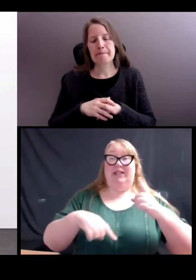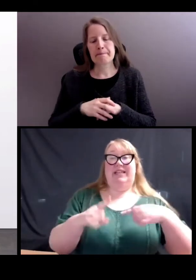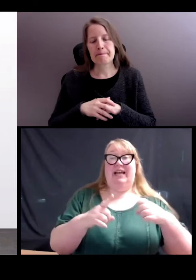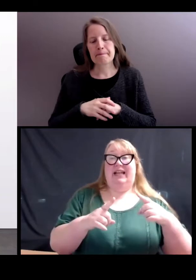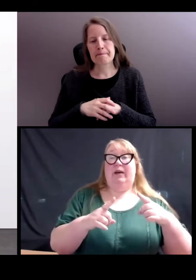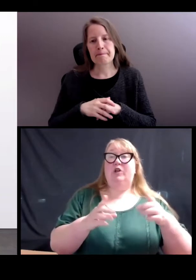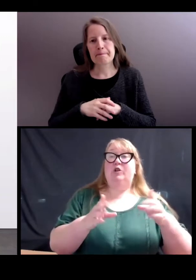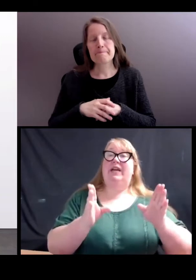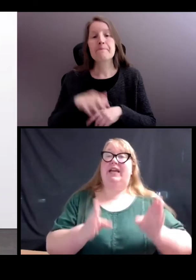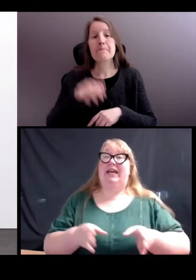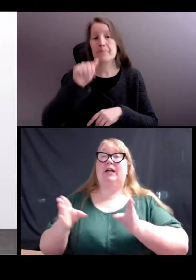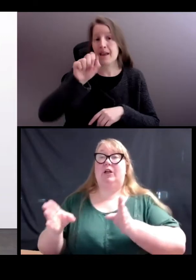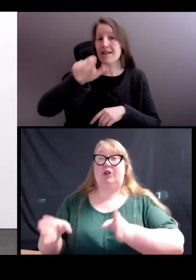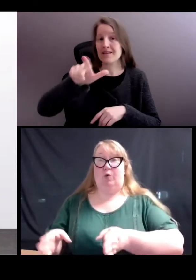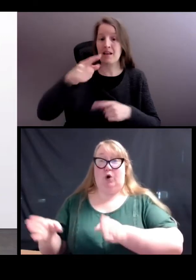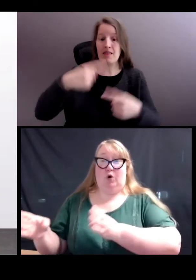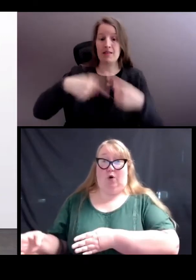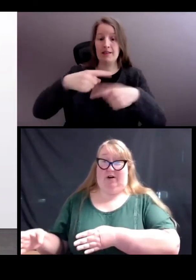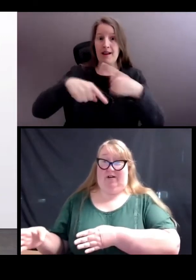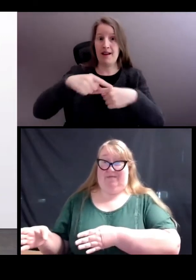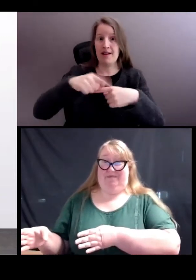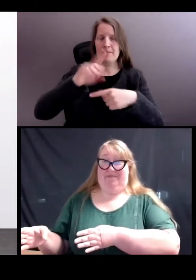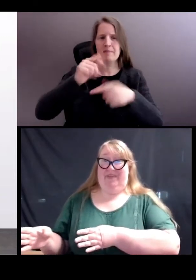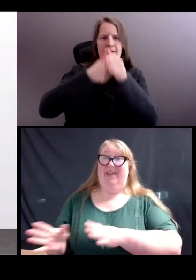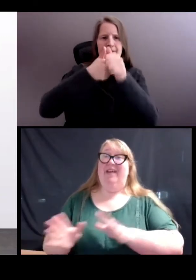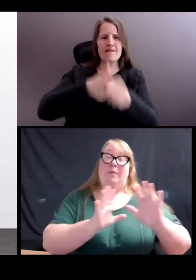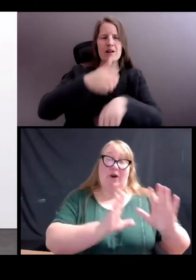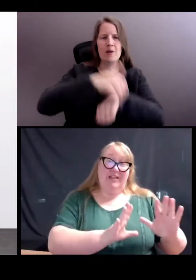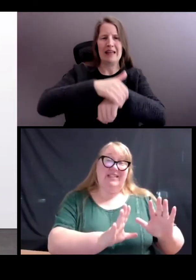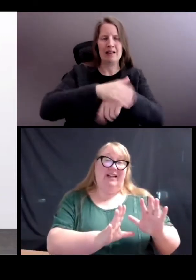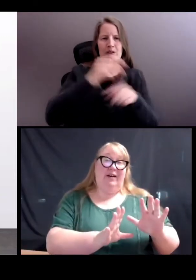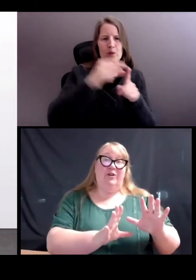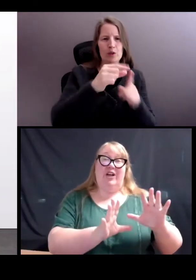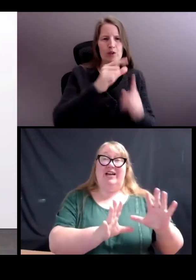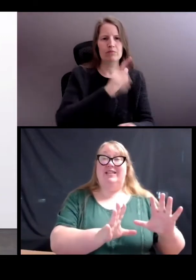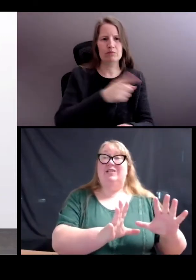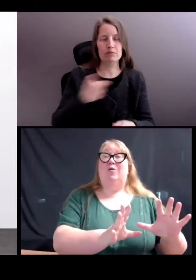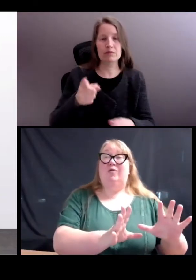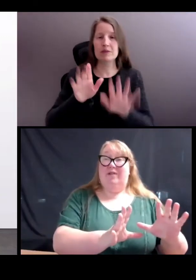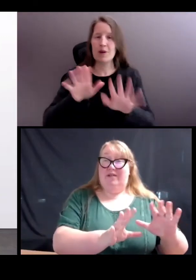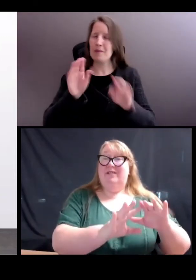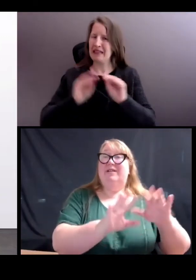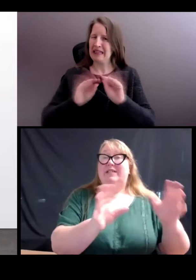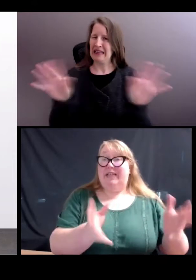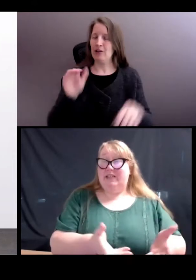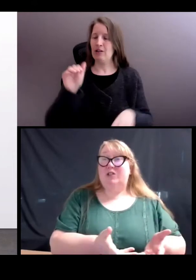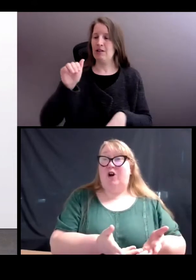Sign Language in English word order American Sign Language has its own sentence structure